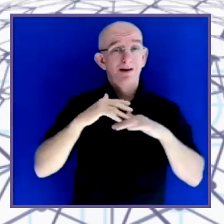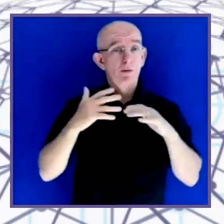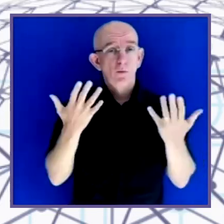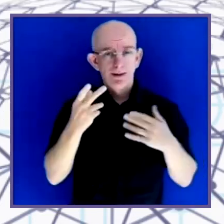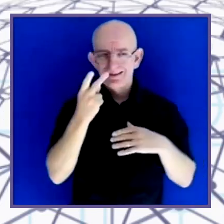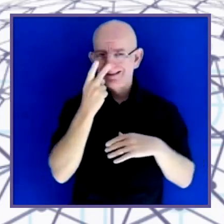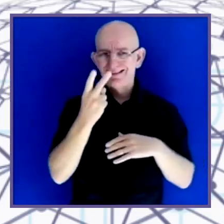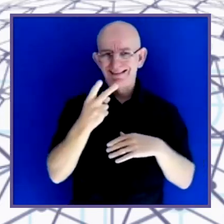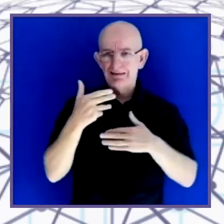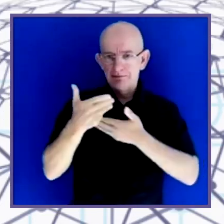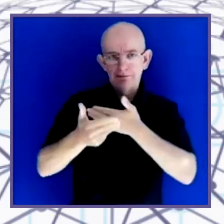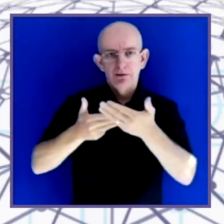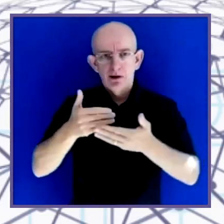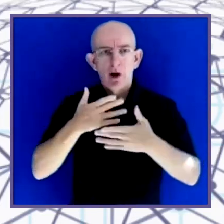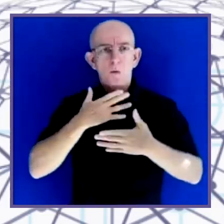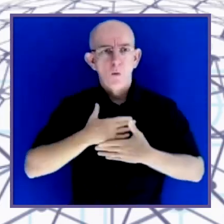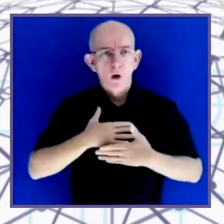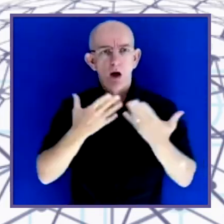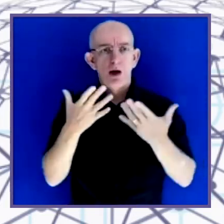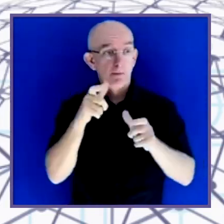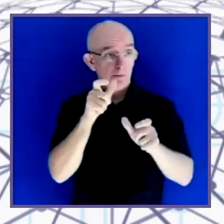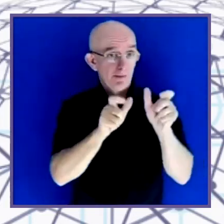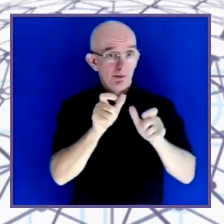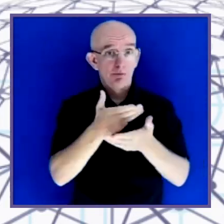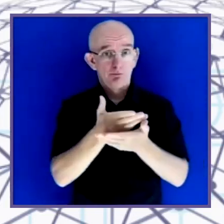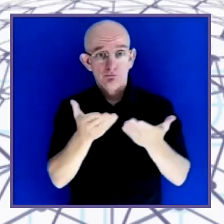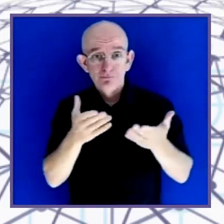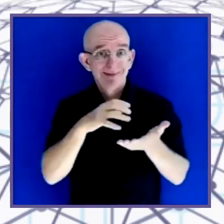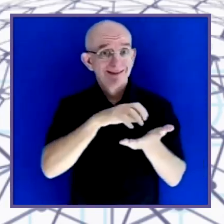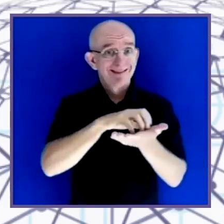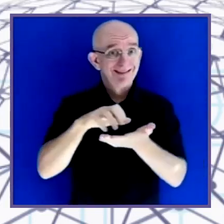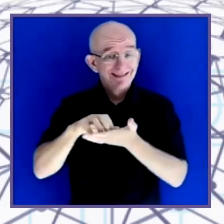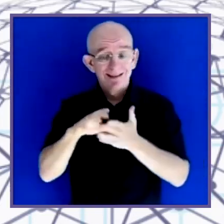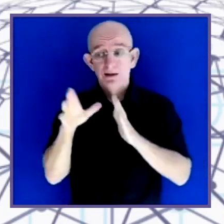of diversity and disability big part of how a city can be inclusive.